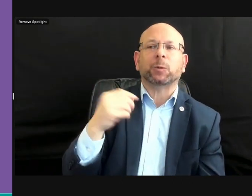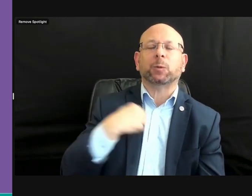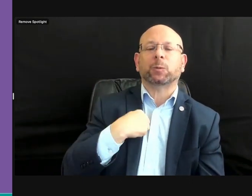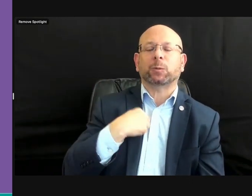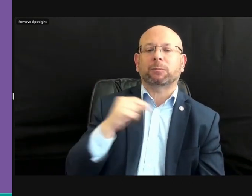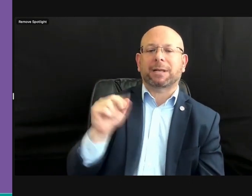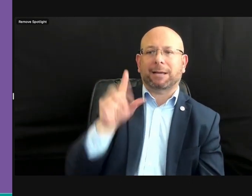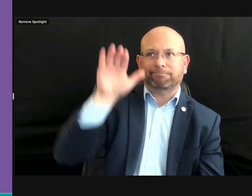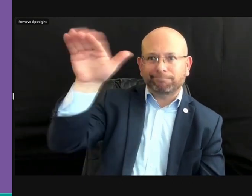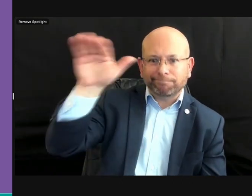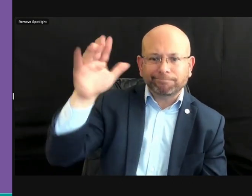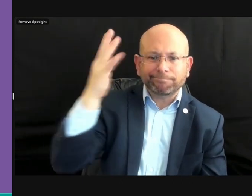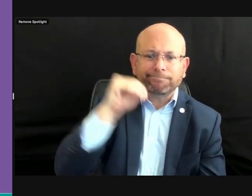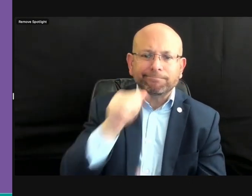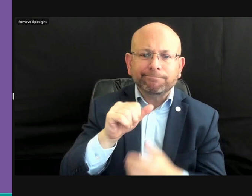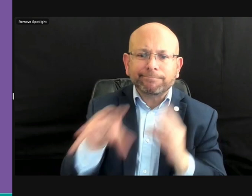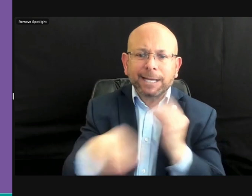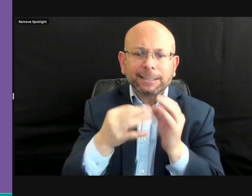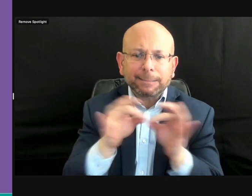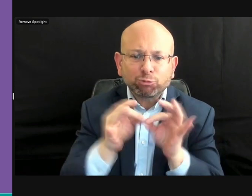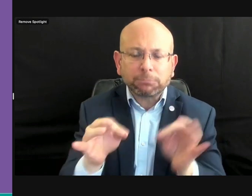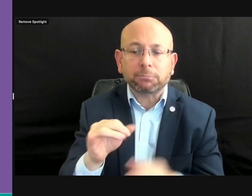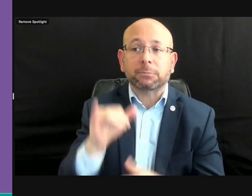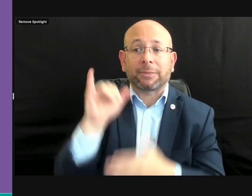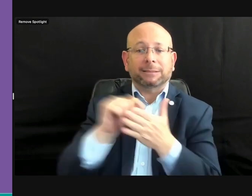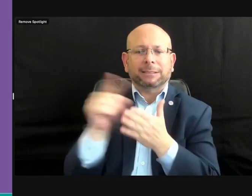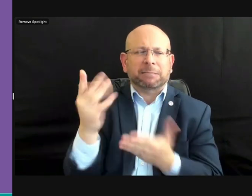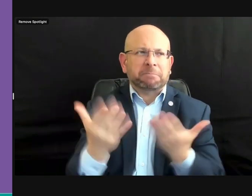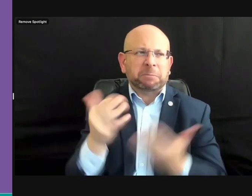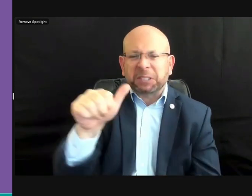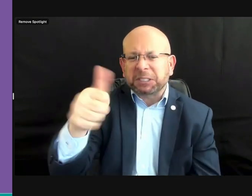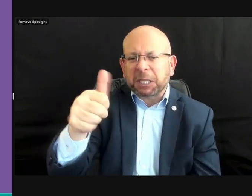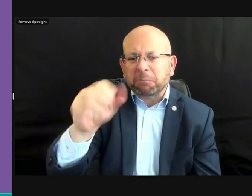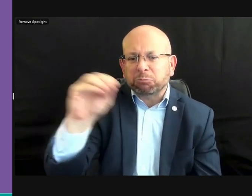NAD reached out and suggested to Netflix they provide captioning via the streaming service.